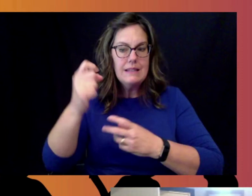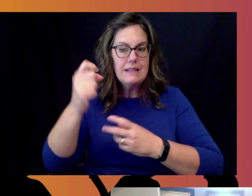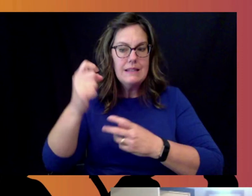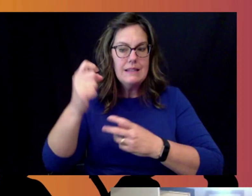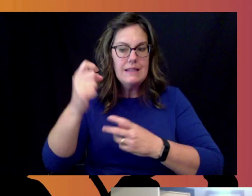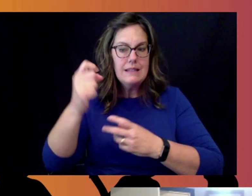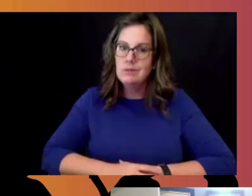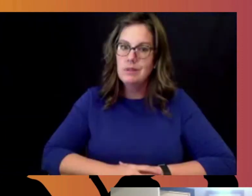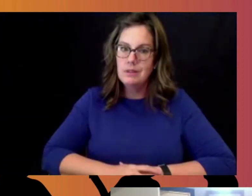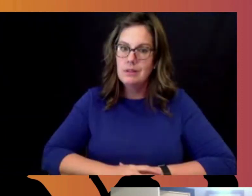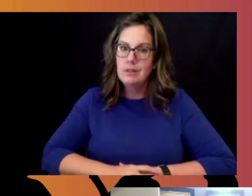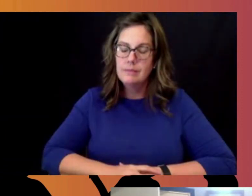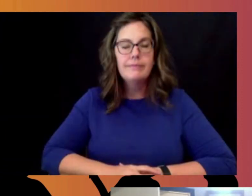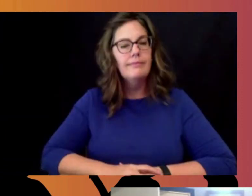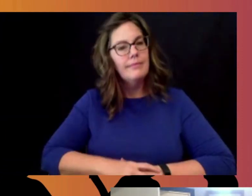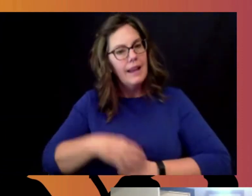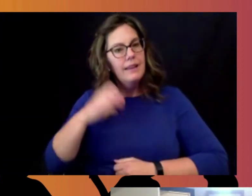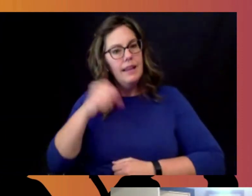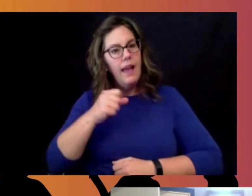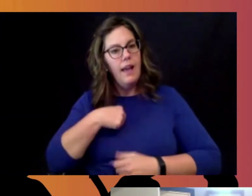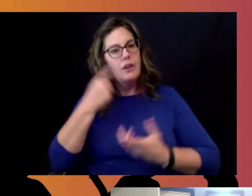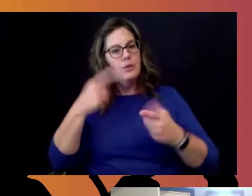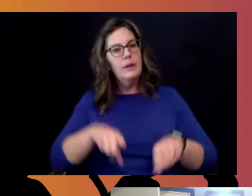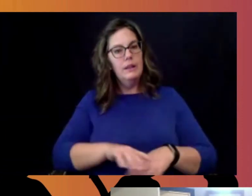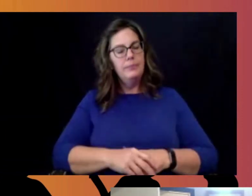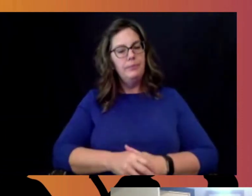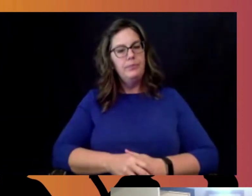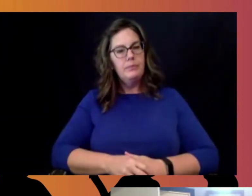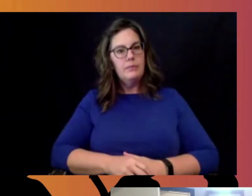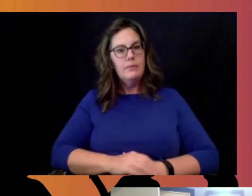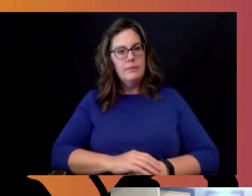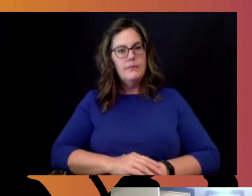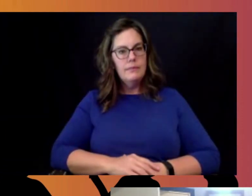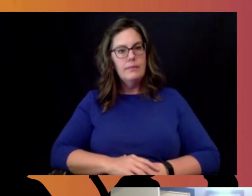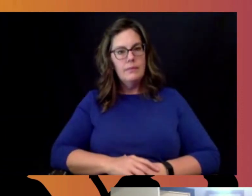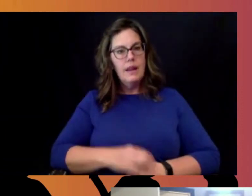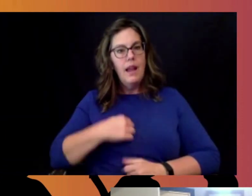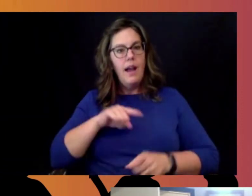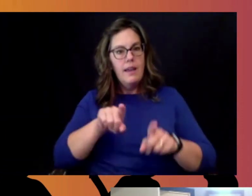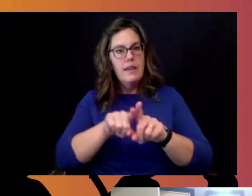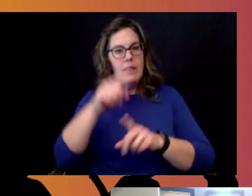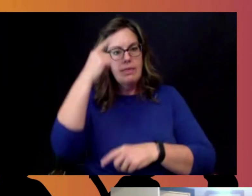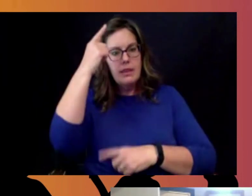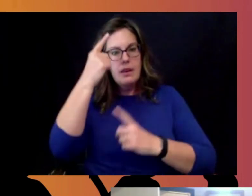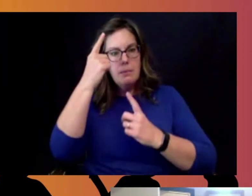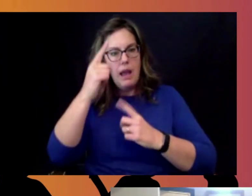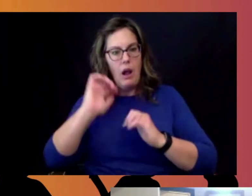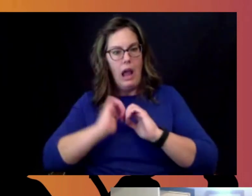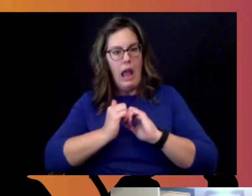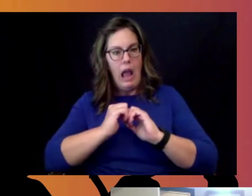yeah i completely agree and um i even think about the arts and how that really affects the whole